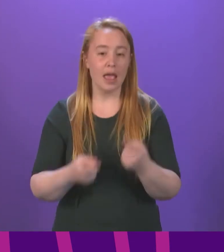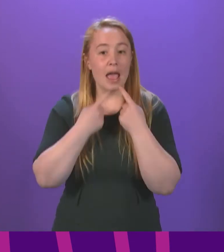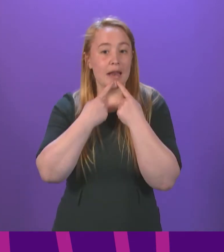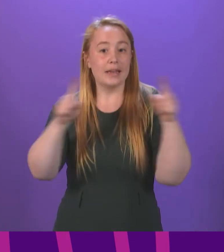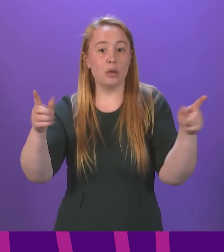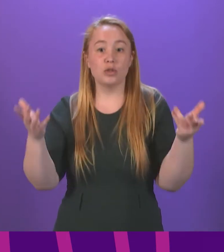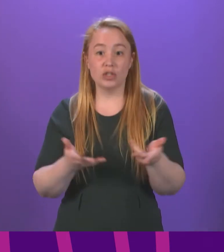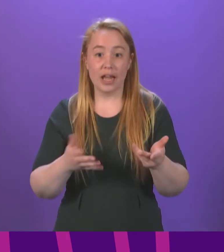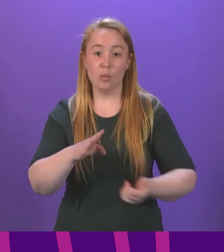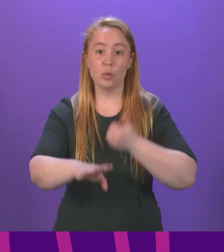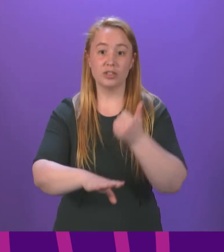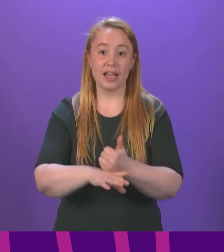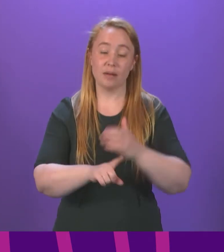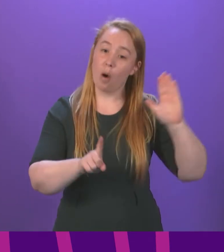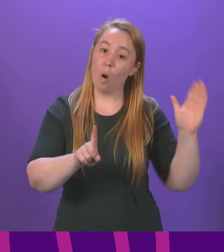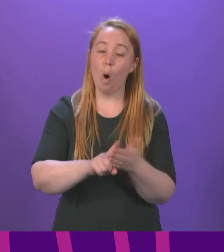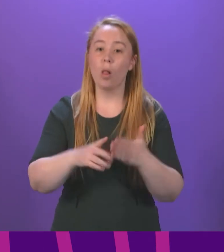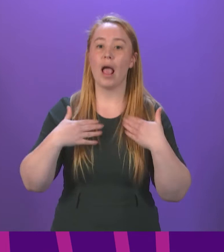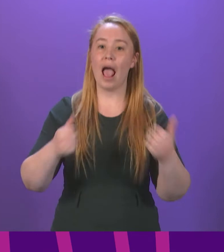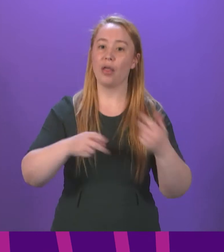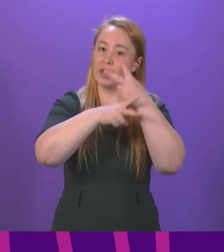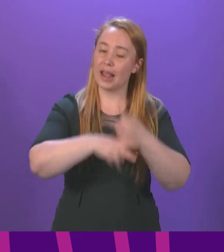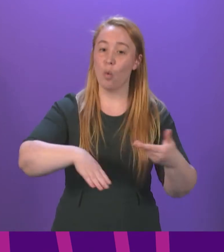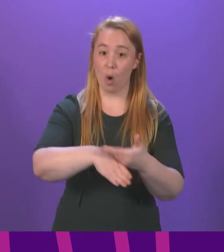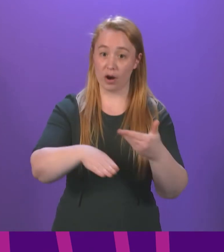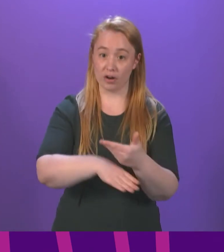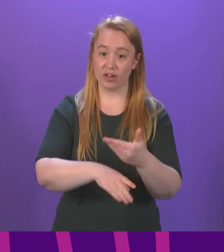implement testing of all remaining healthcare workers, including those in non-patient-facing